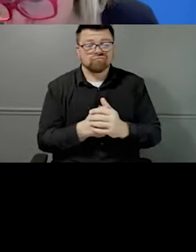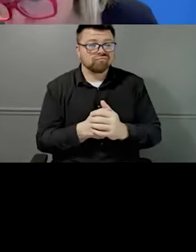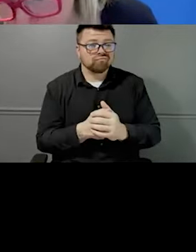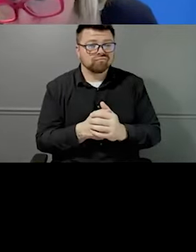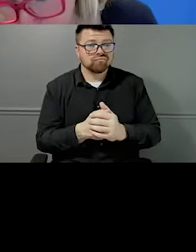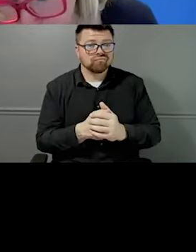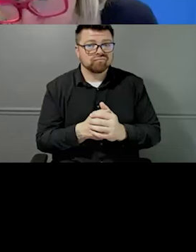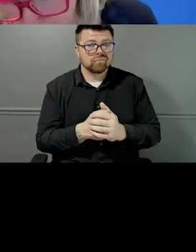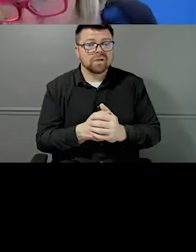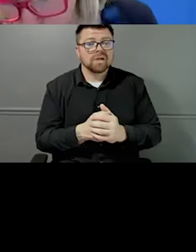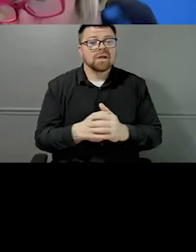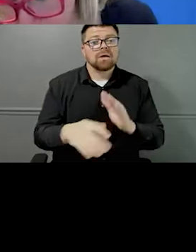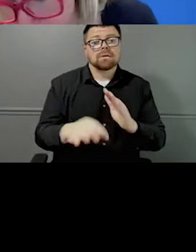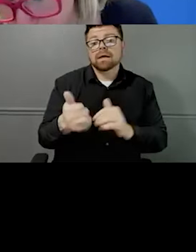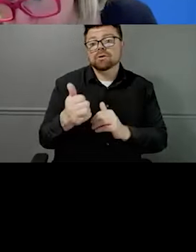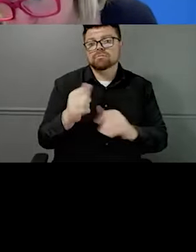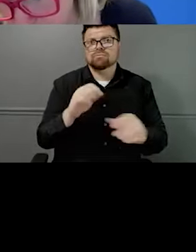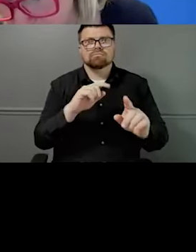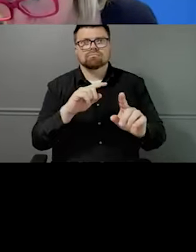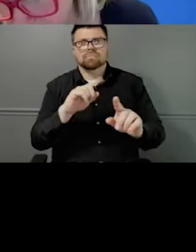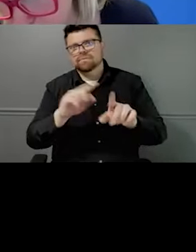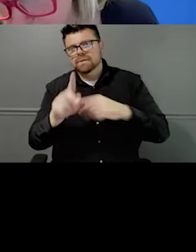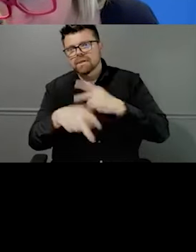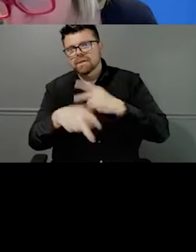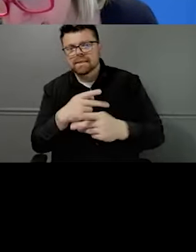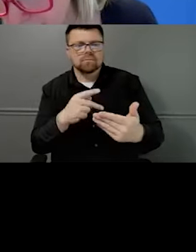of products that may be relevant to the mission of the agency,